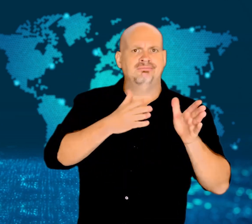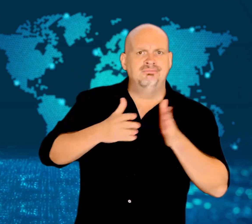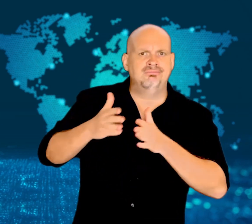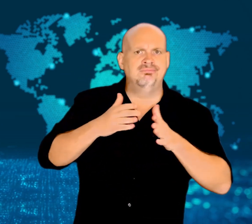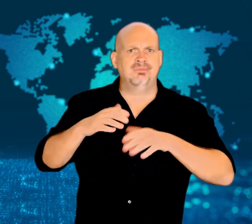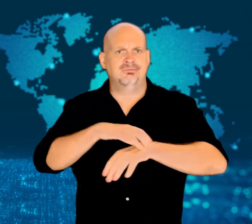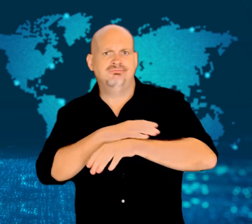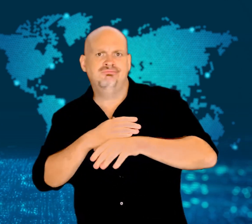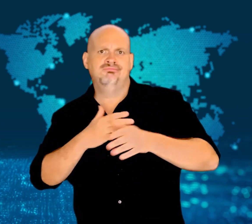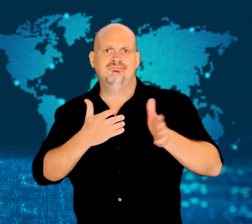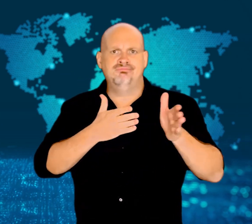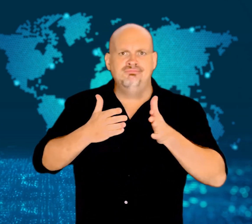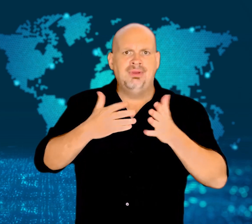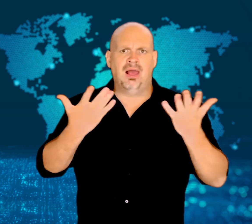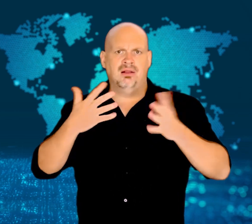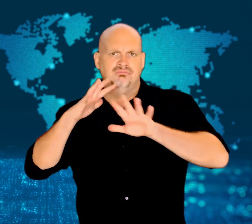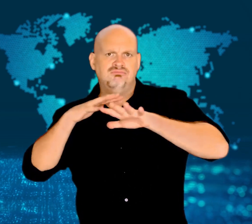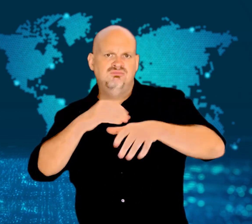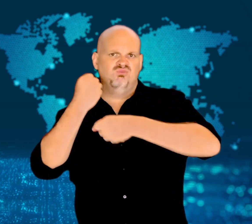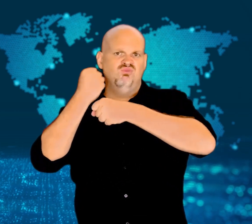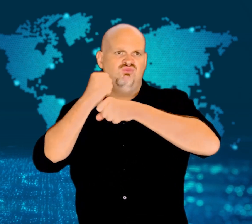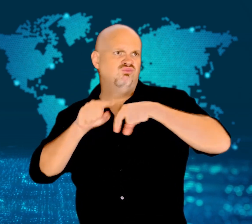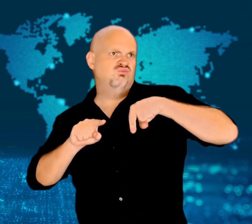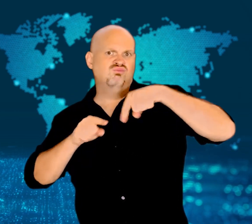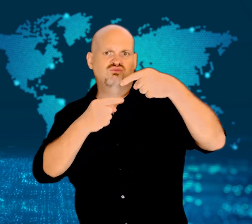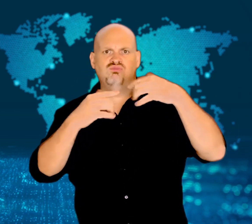with 2013 anti-government protests.